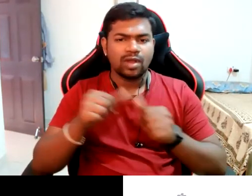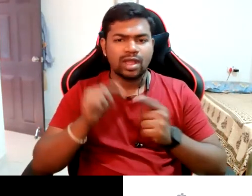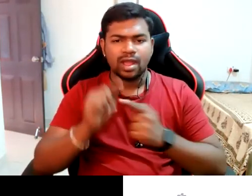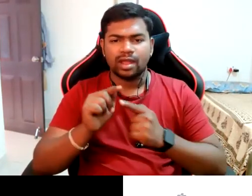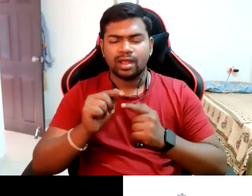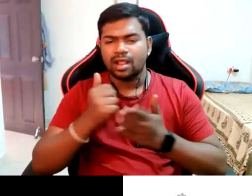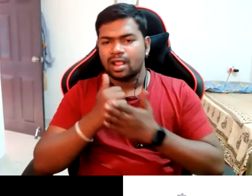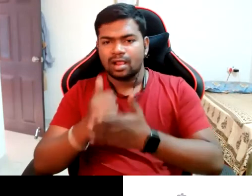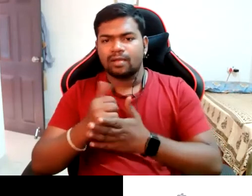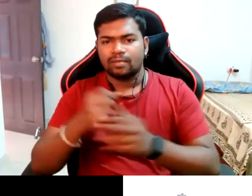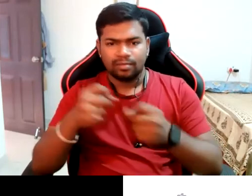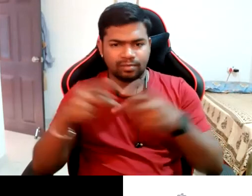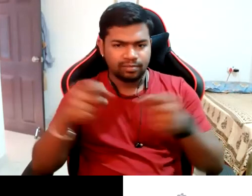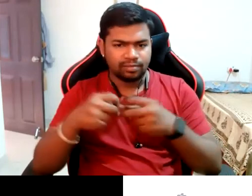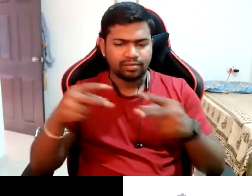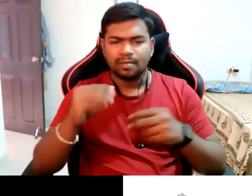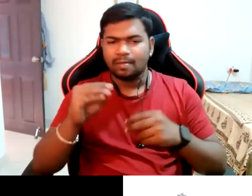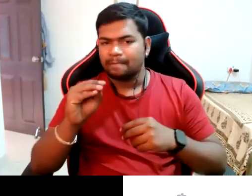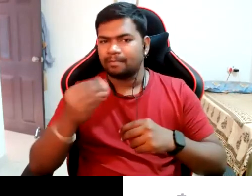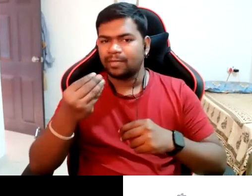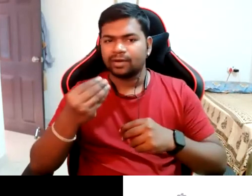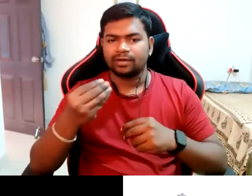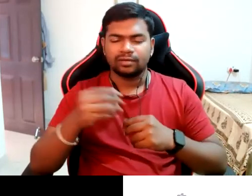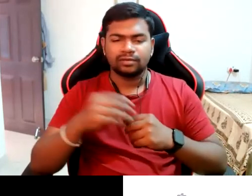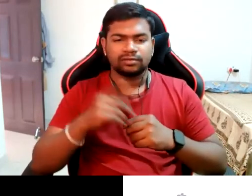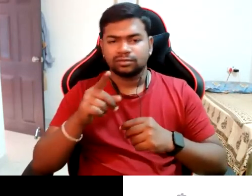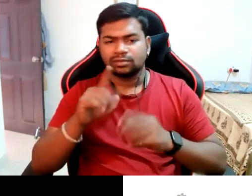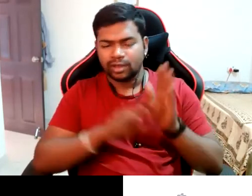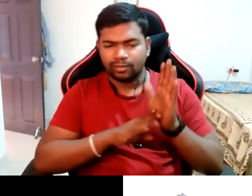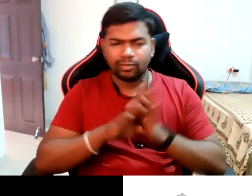making captioning better. Whether that is improving the accuracy of